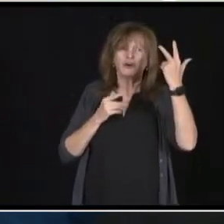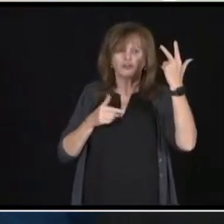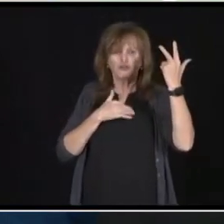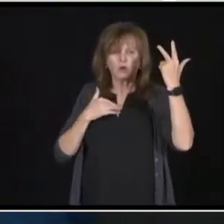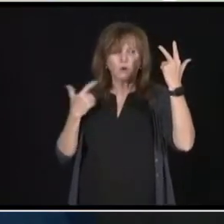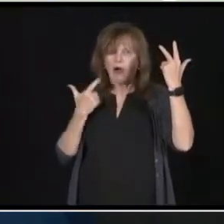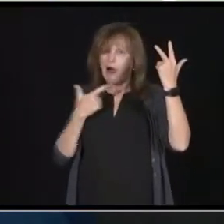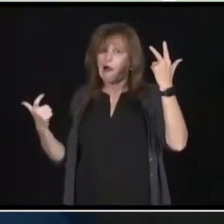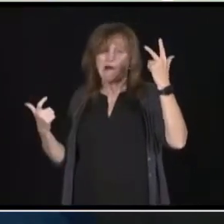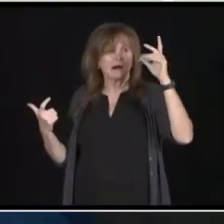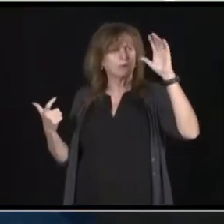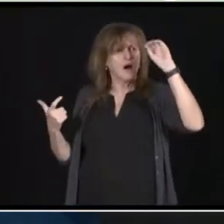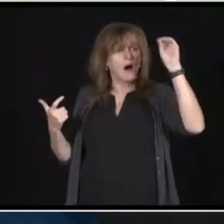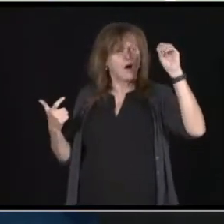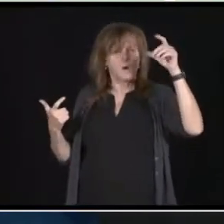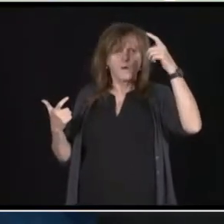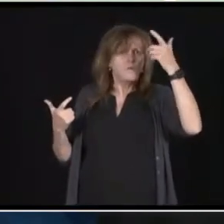But I will pass it over to Dr Yaffe.